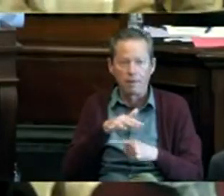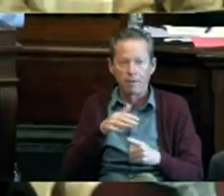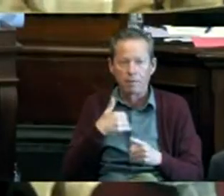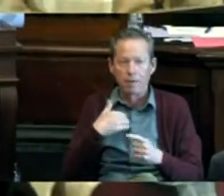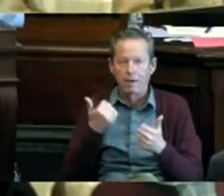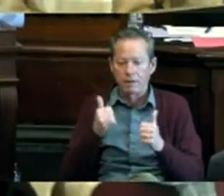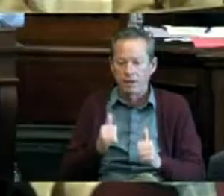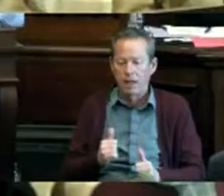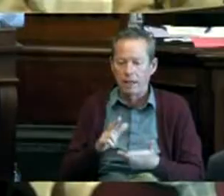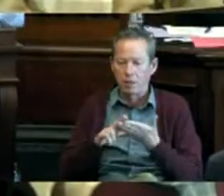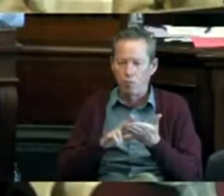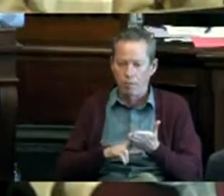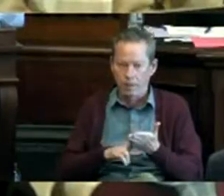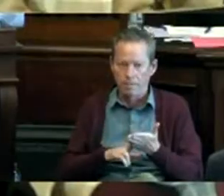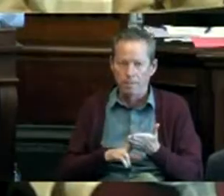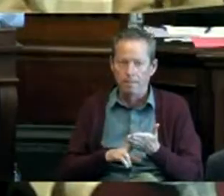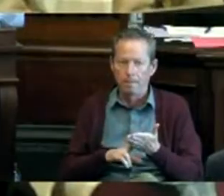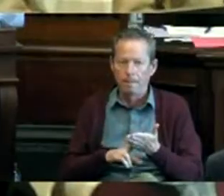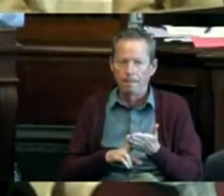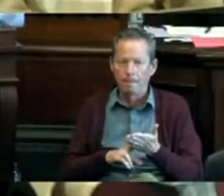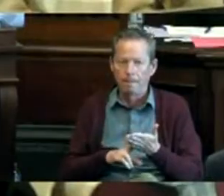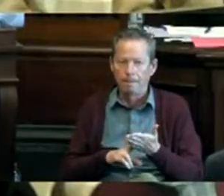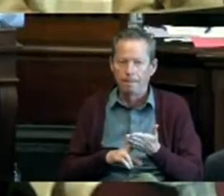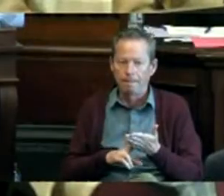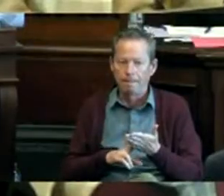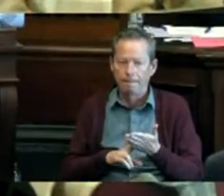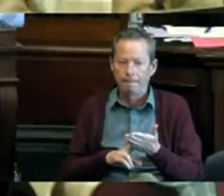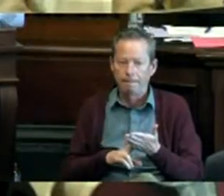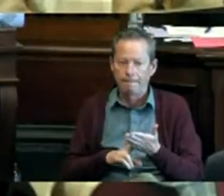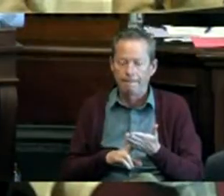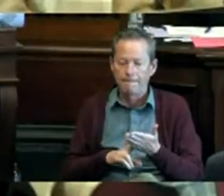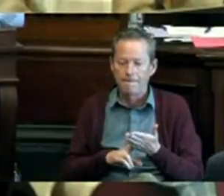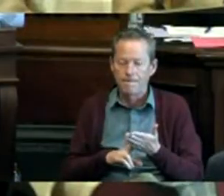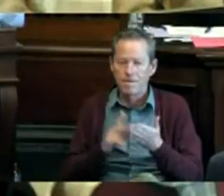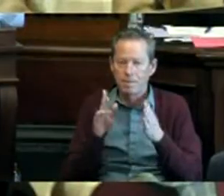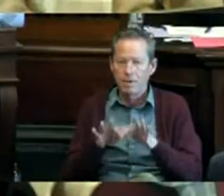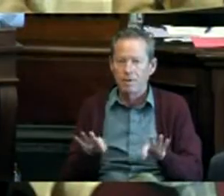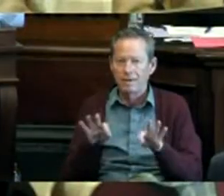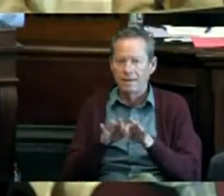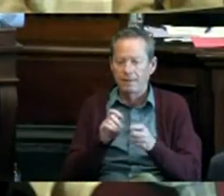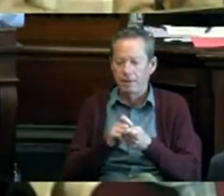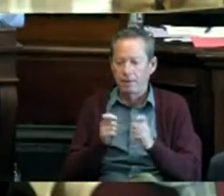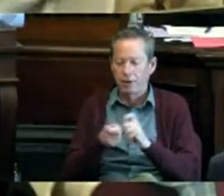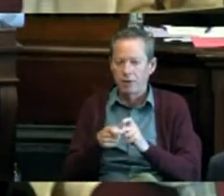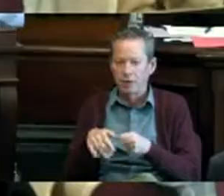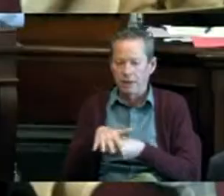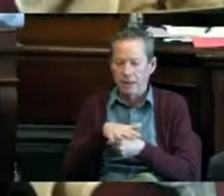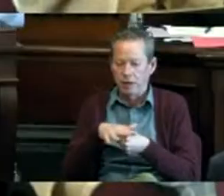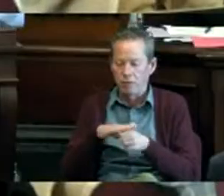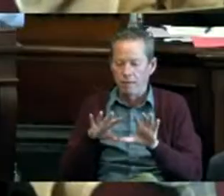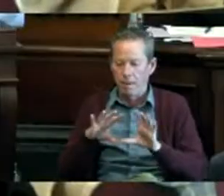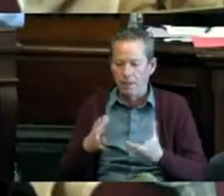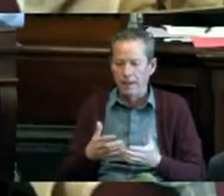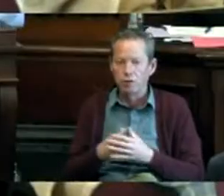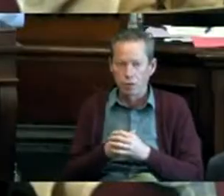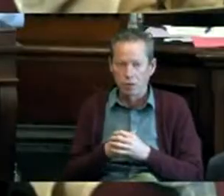critical of them, but it's very hard to do because they did it in an environment where they